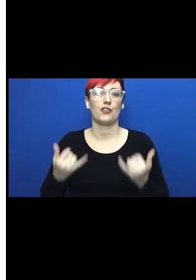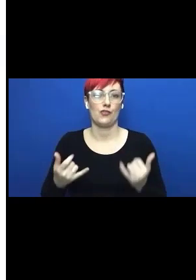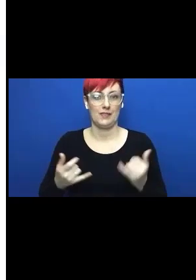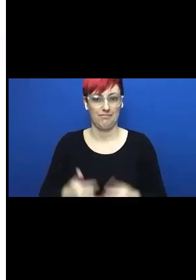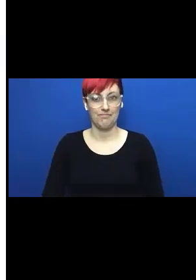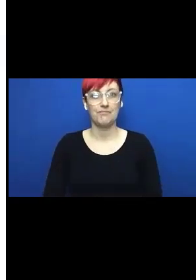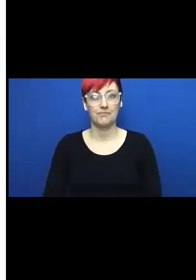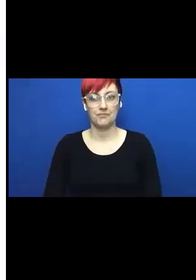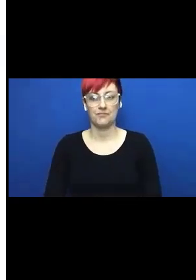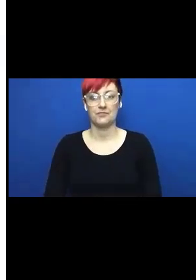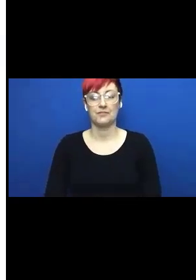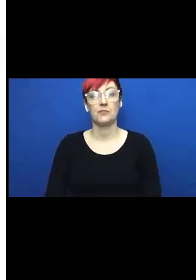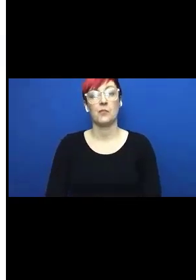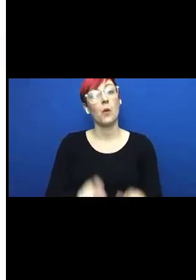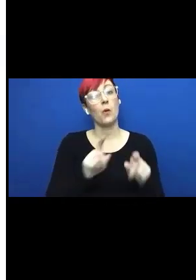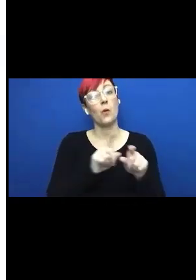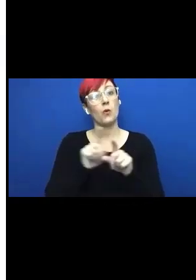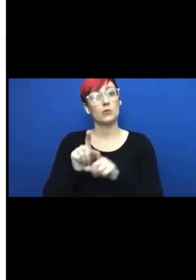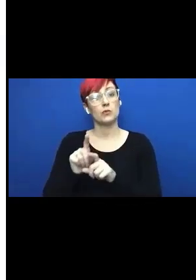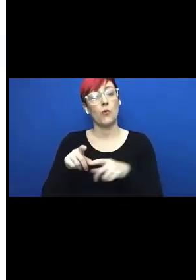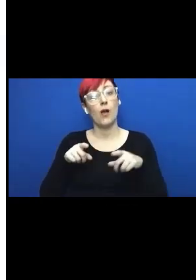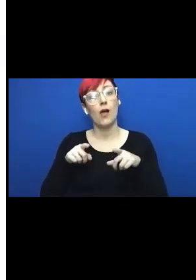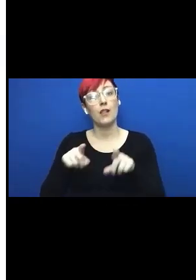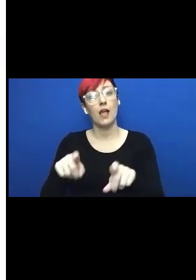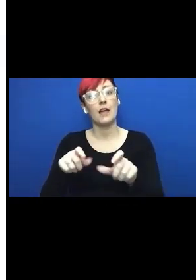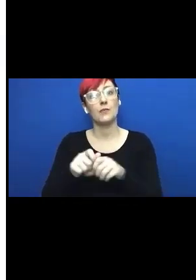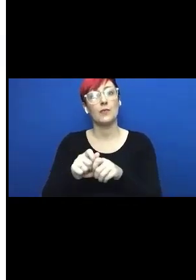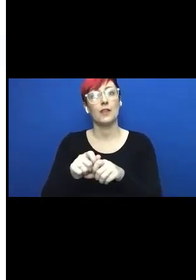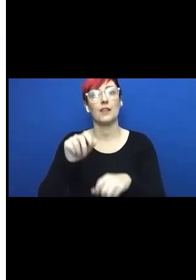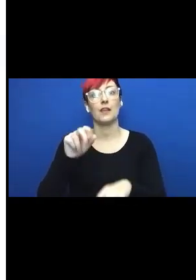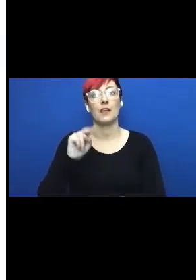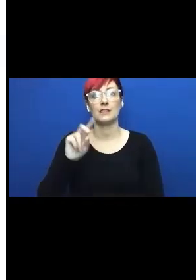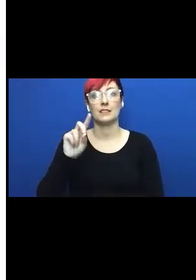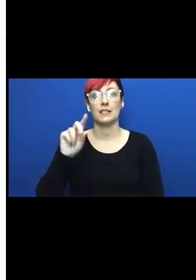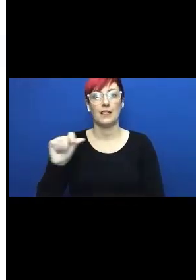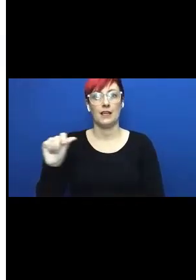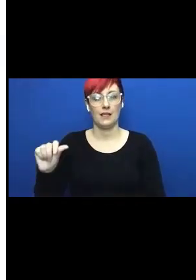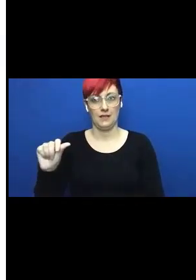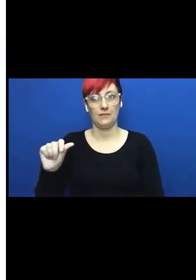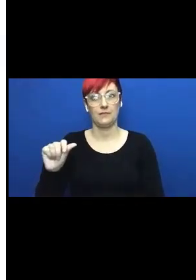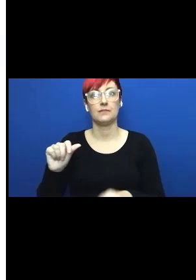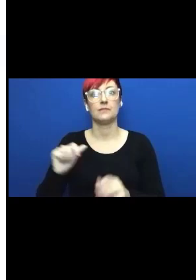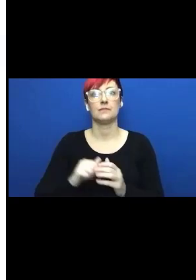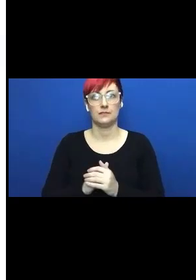And it also aligns with NDAA-223.